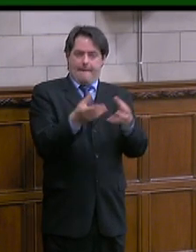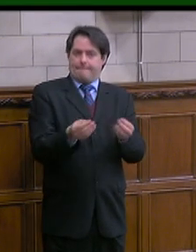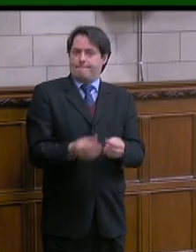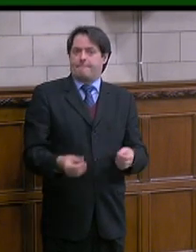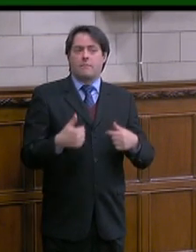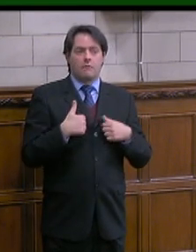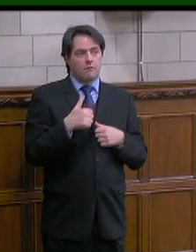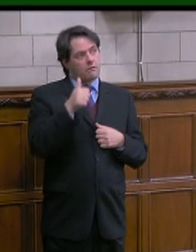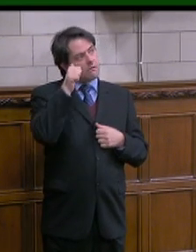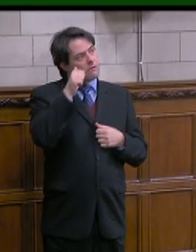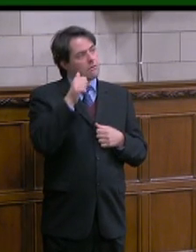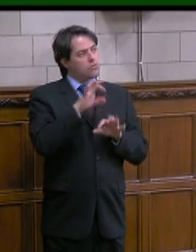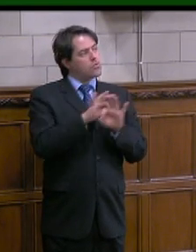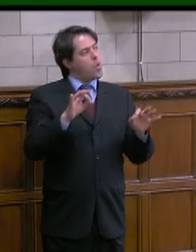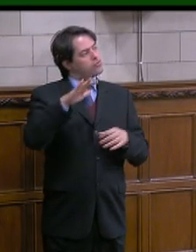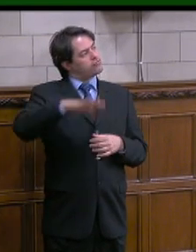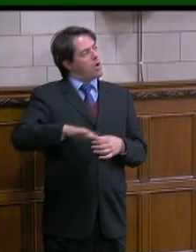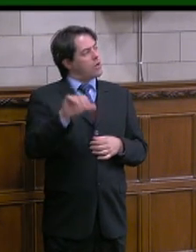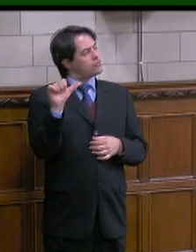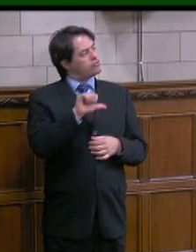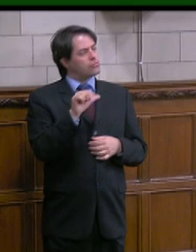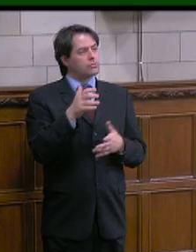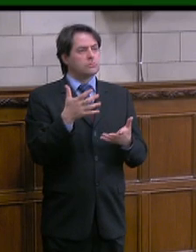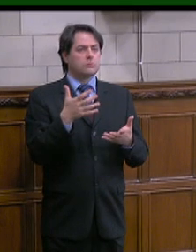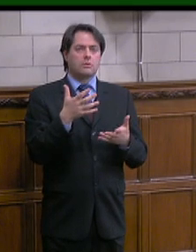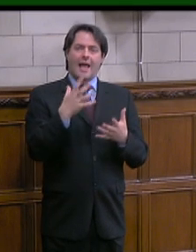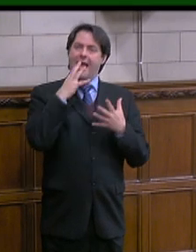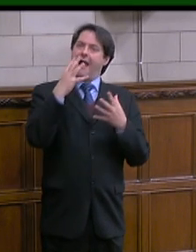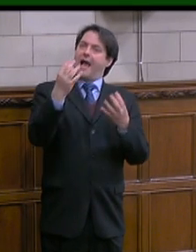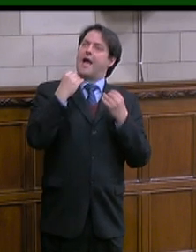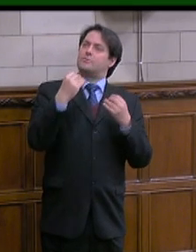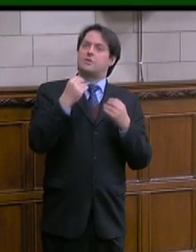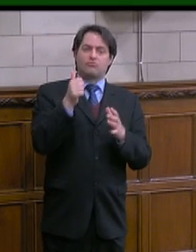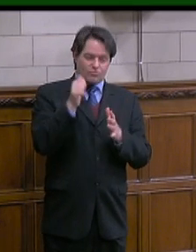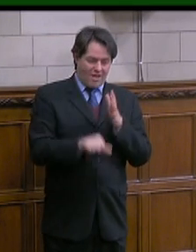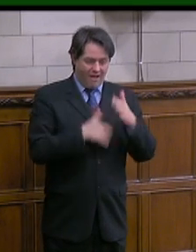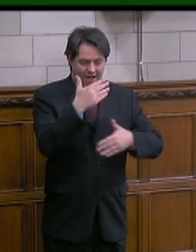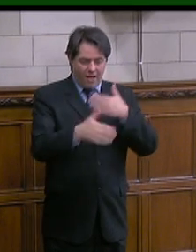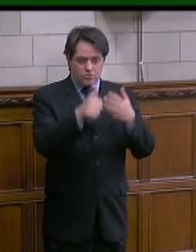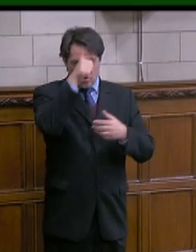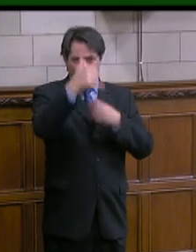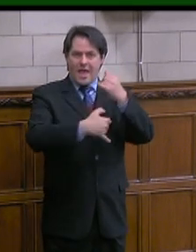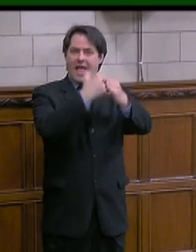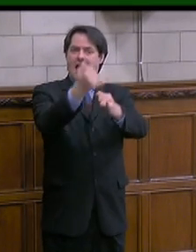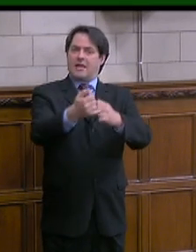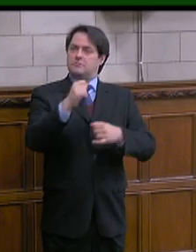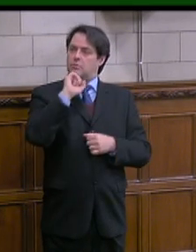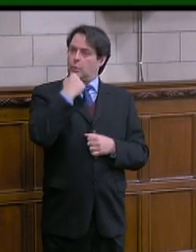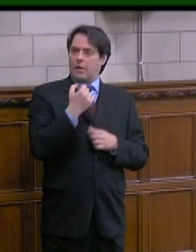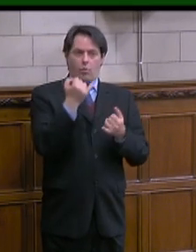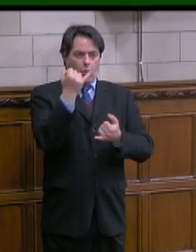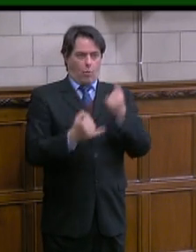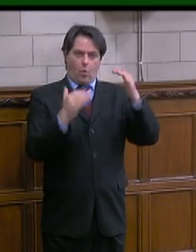No child should start education knowing that, in the end, they will have a worse set of